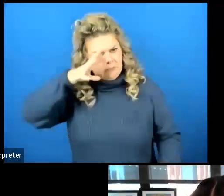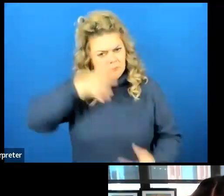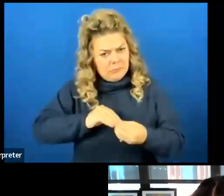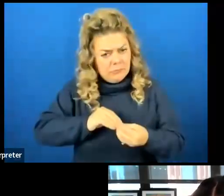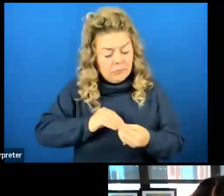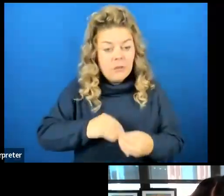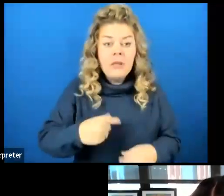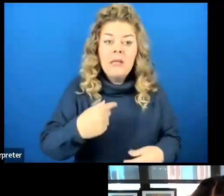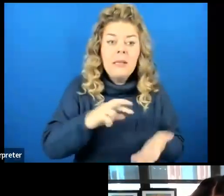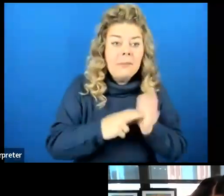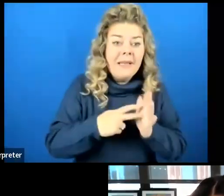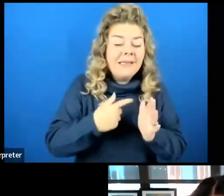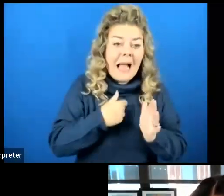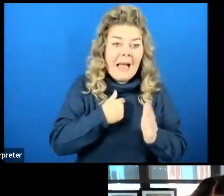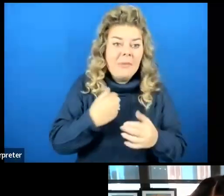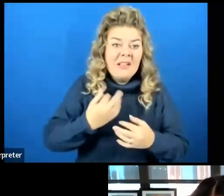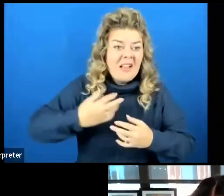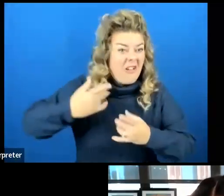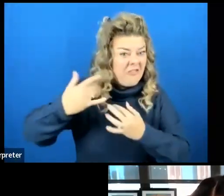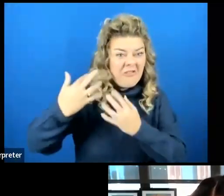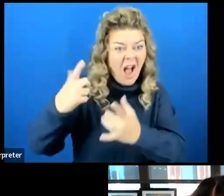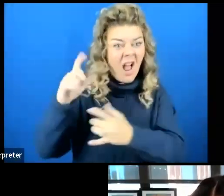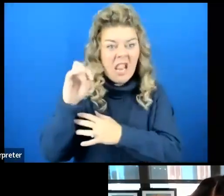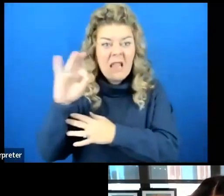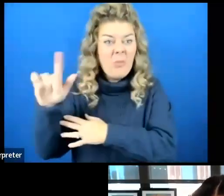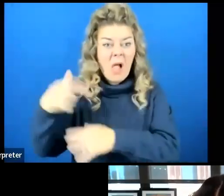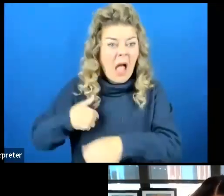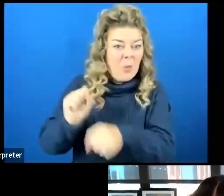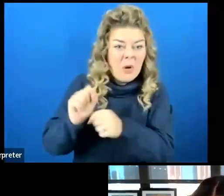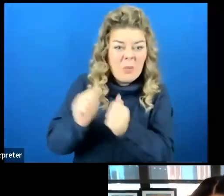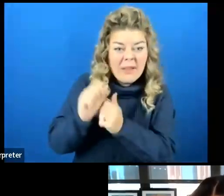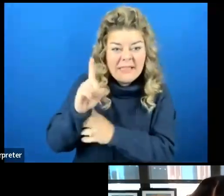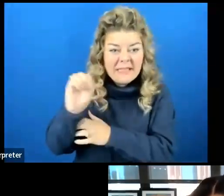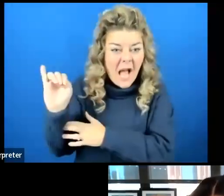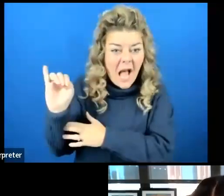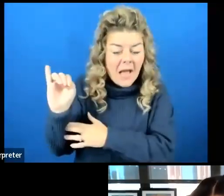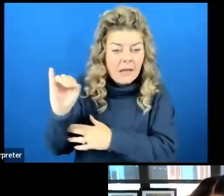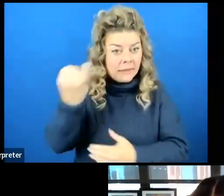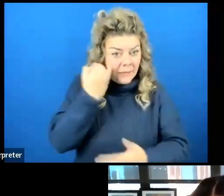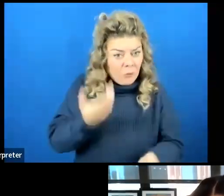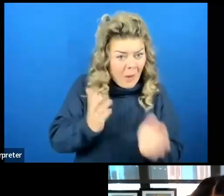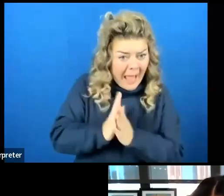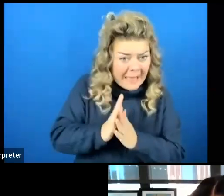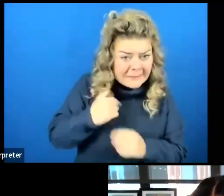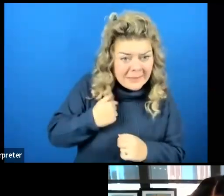a fiery liberal because I work in DEI, but if you actually ask me about different topics,